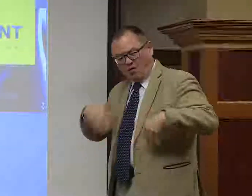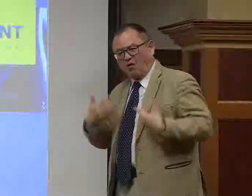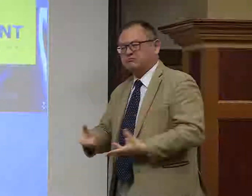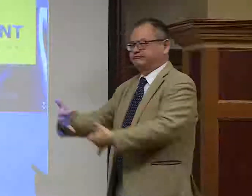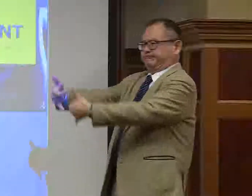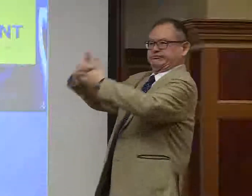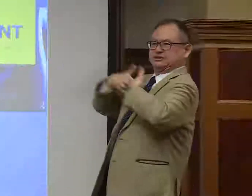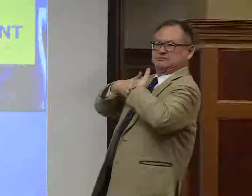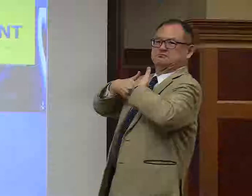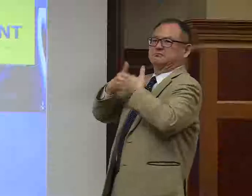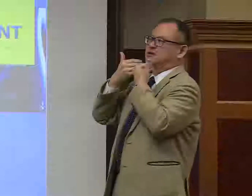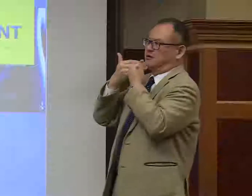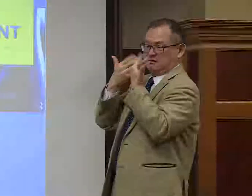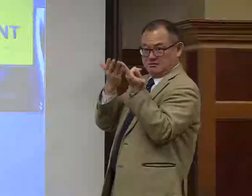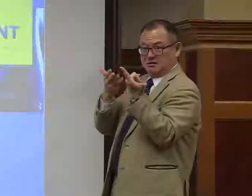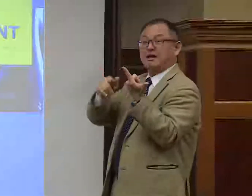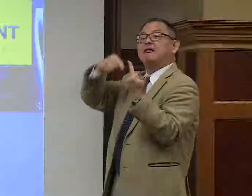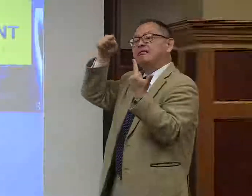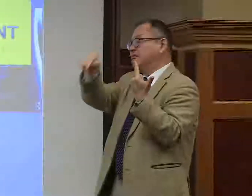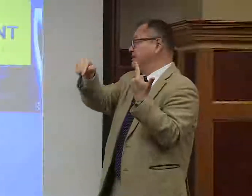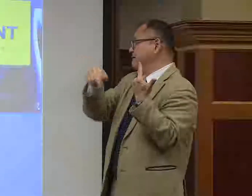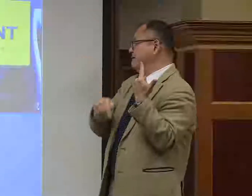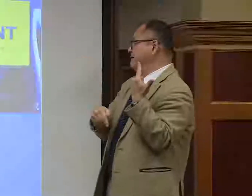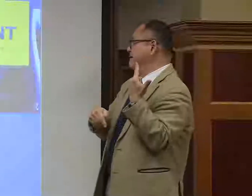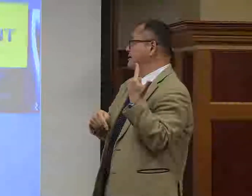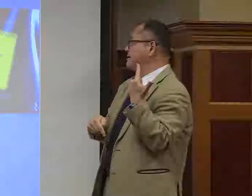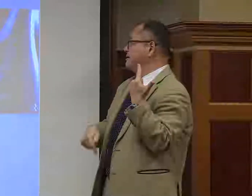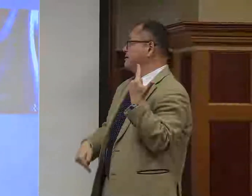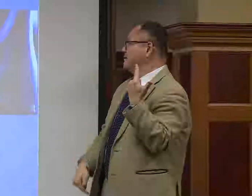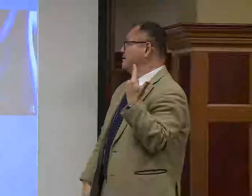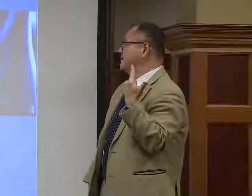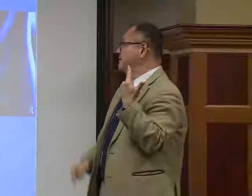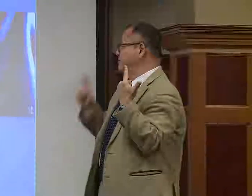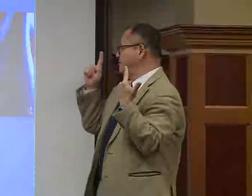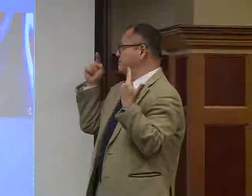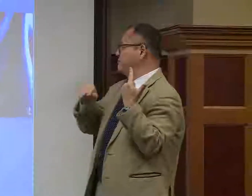about this particular topic, and we won an award for it.